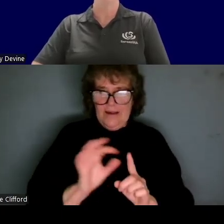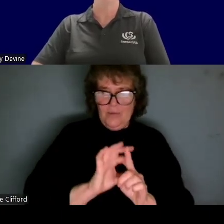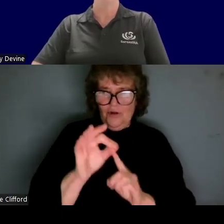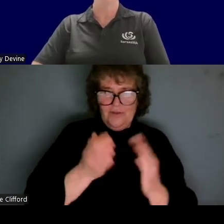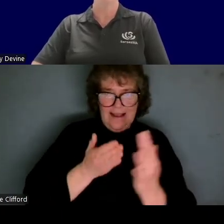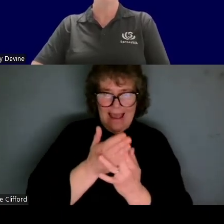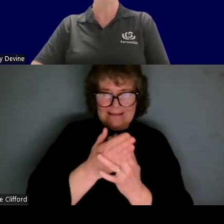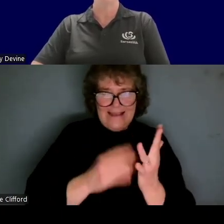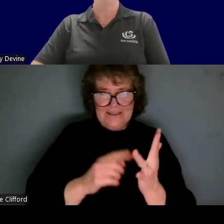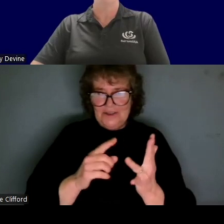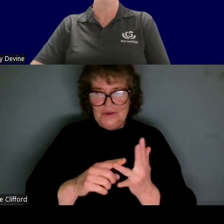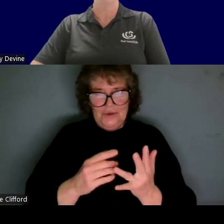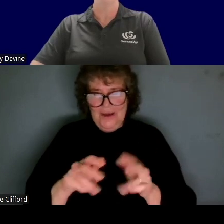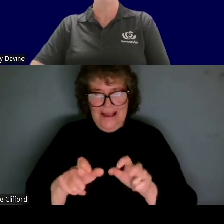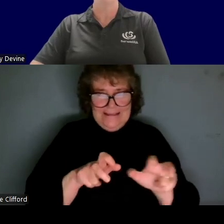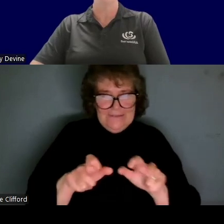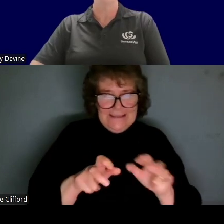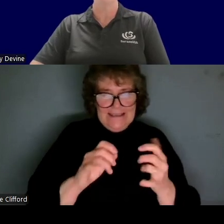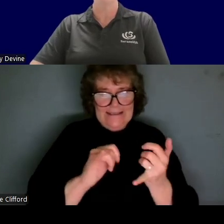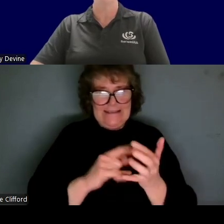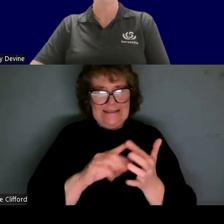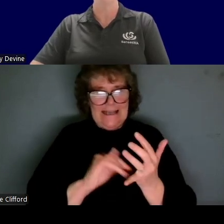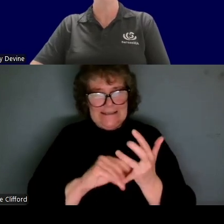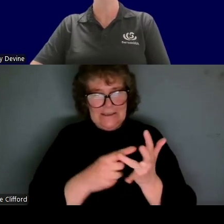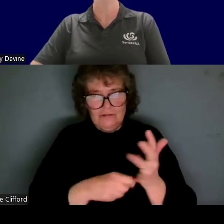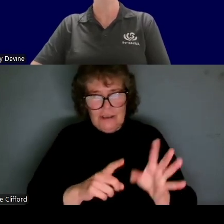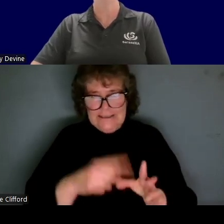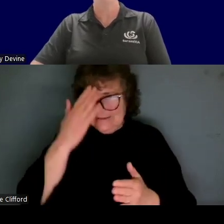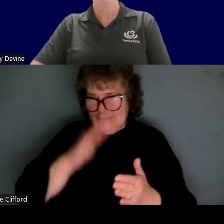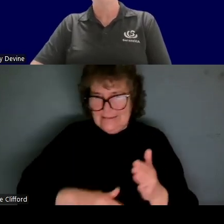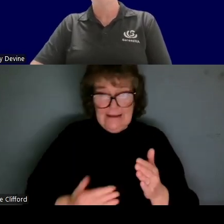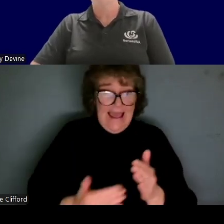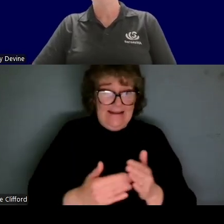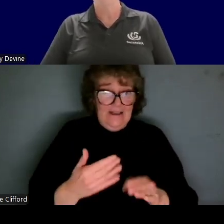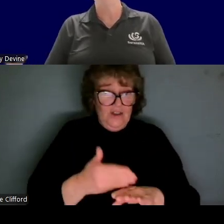sensory experiences and adding new sensory experiences to an individual's day, we're